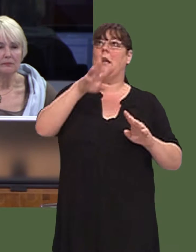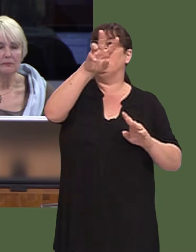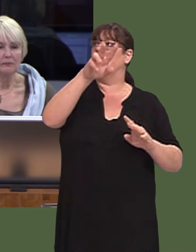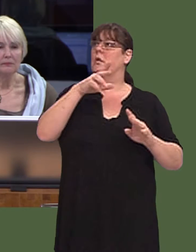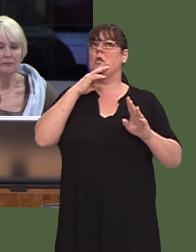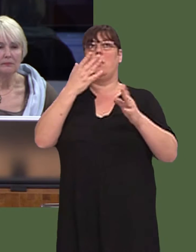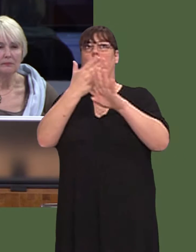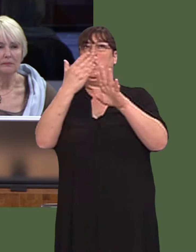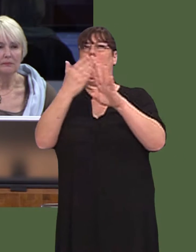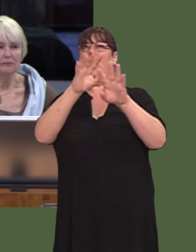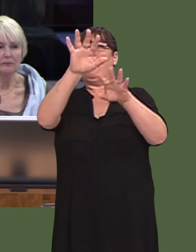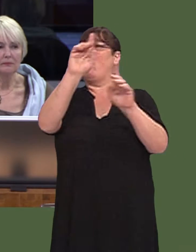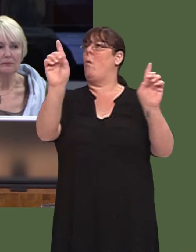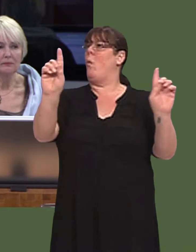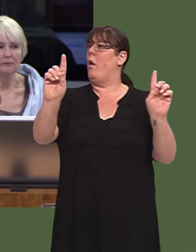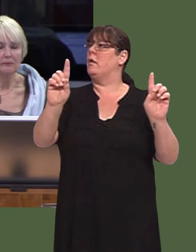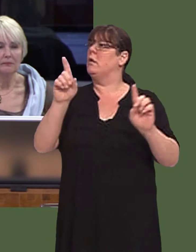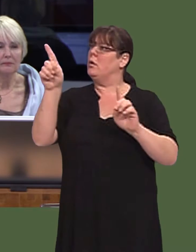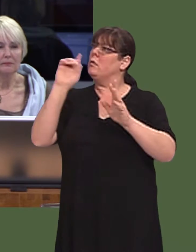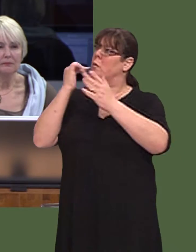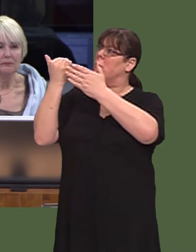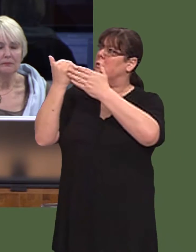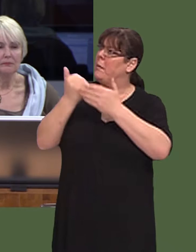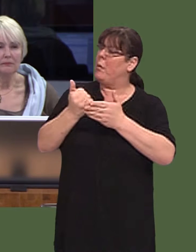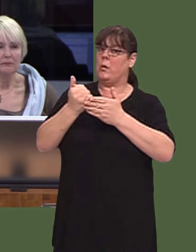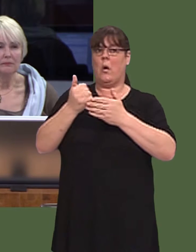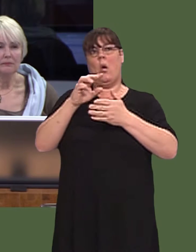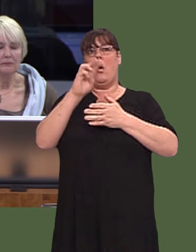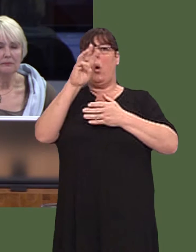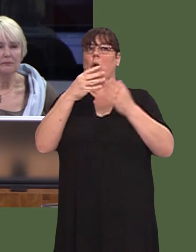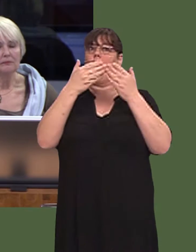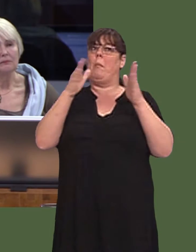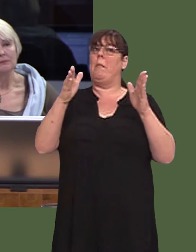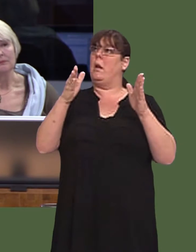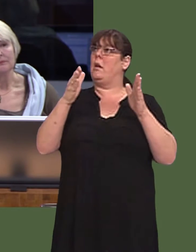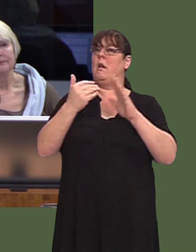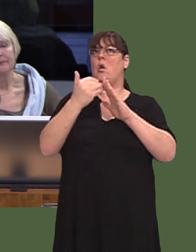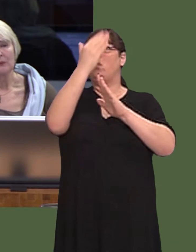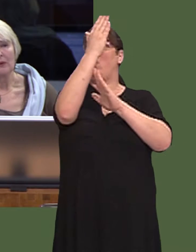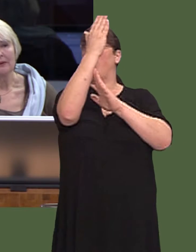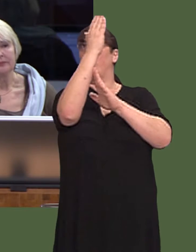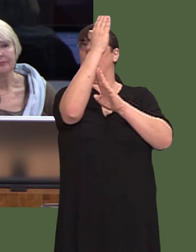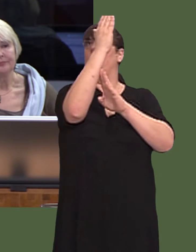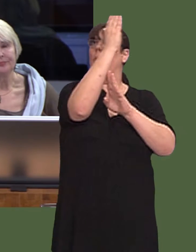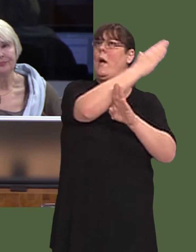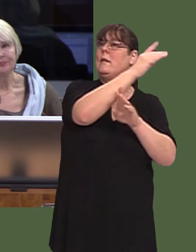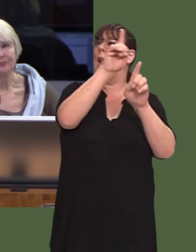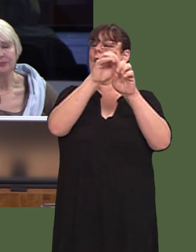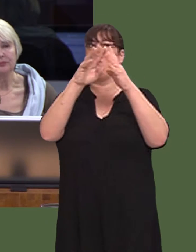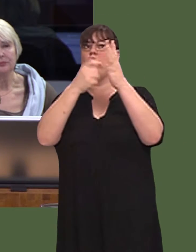So, what plans do you have to support a Welsh public sector presence in the north-west of Wales and also in Wrexham?